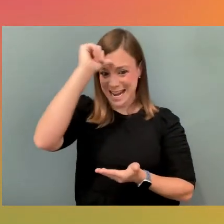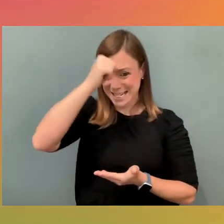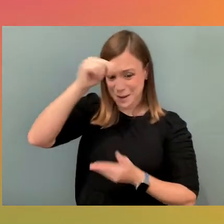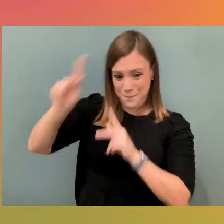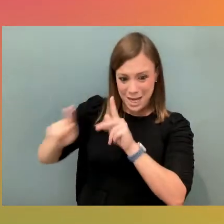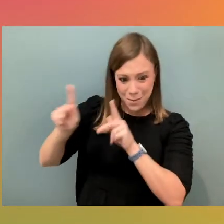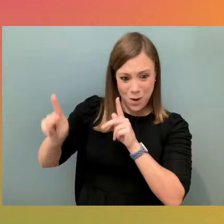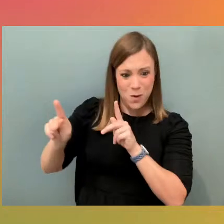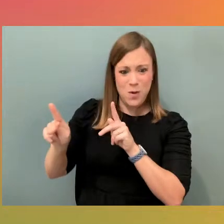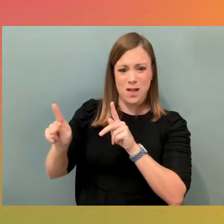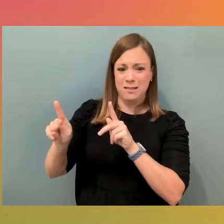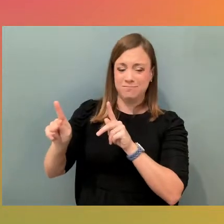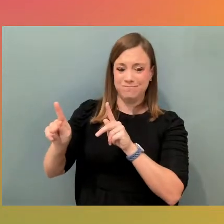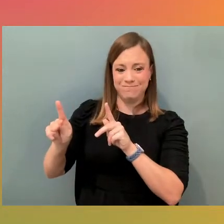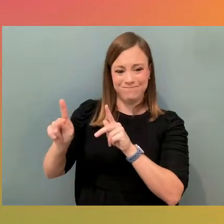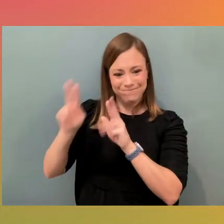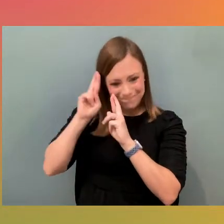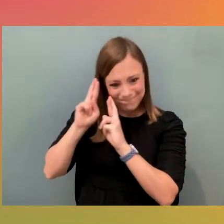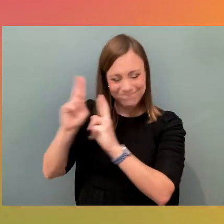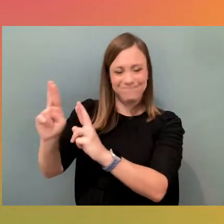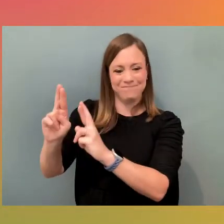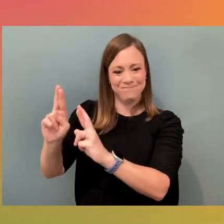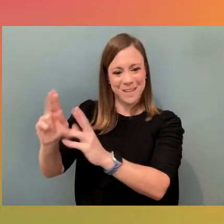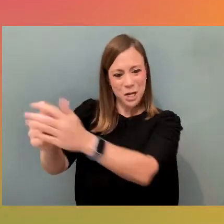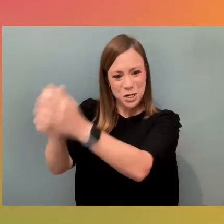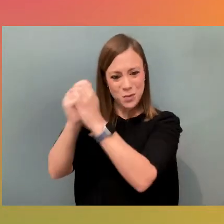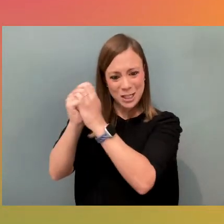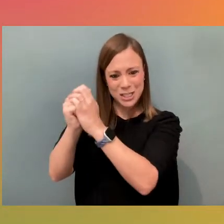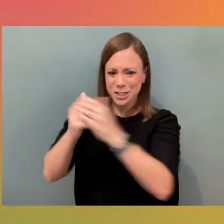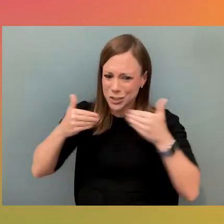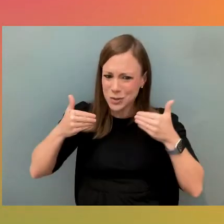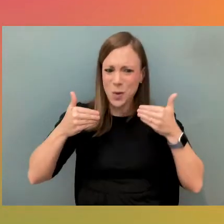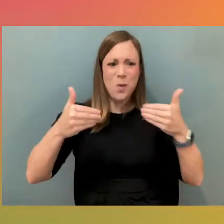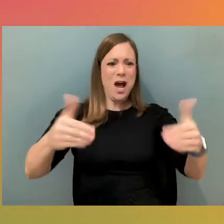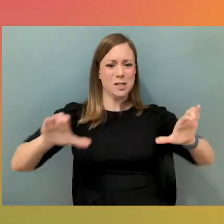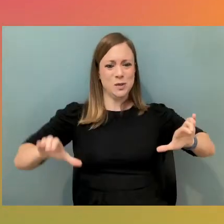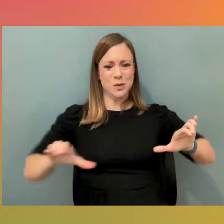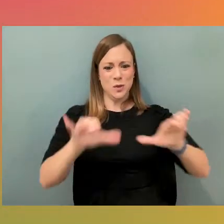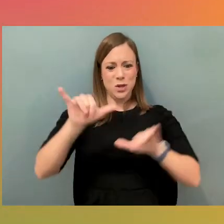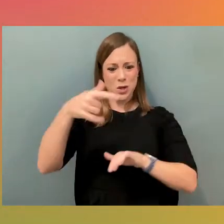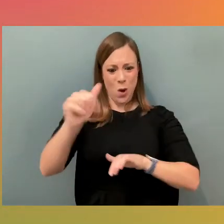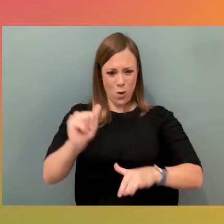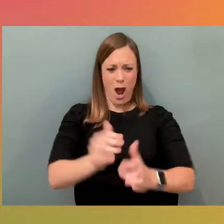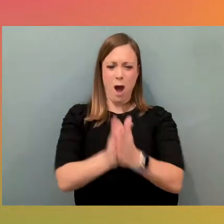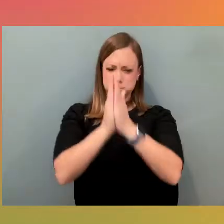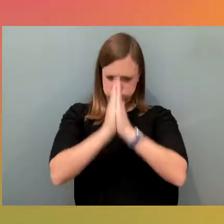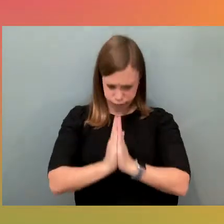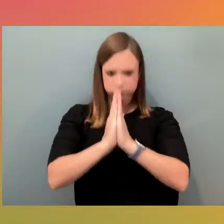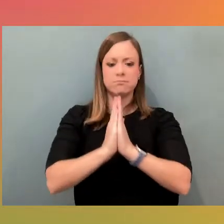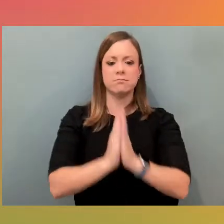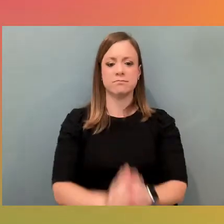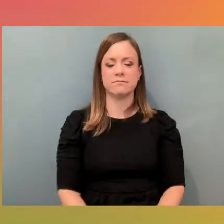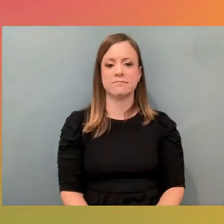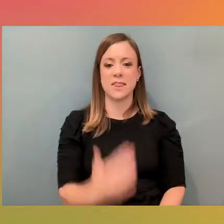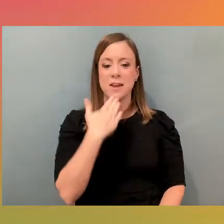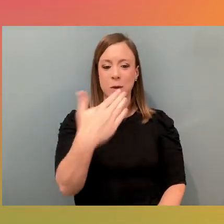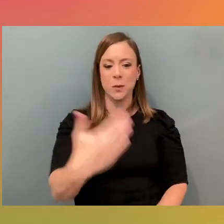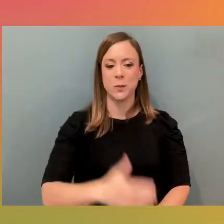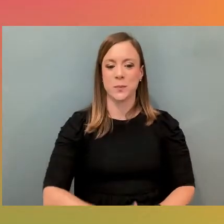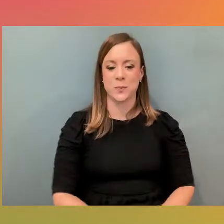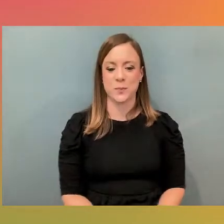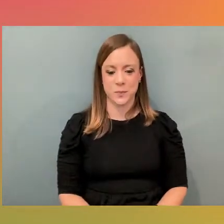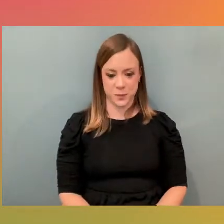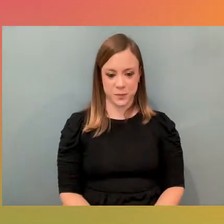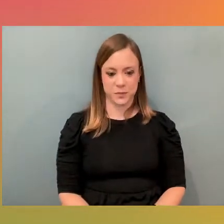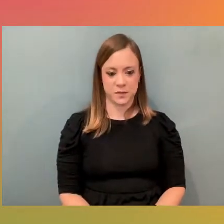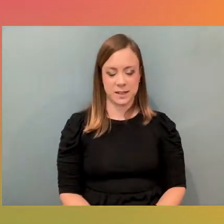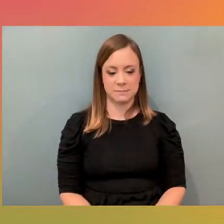BEHALF OF MILLIONS OF INDIANS